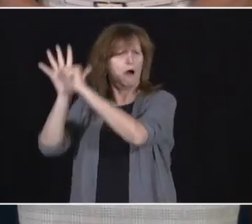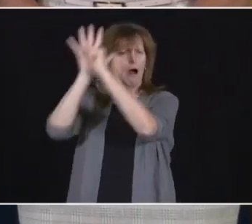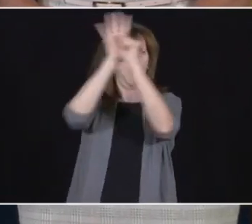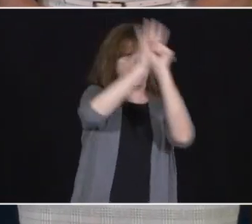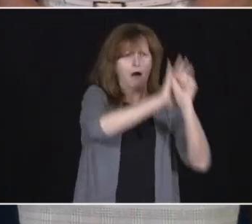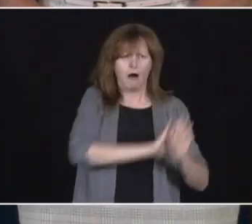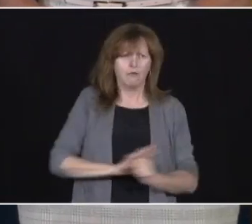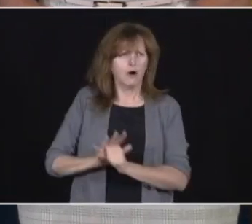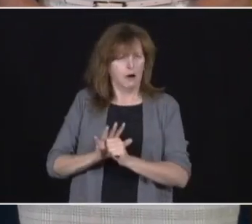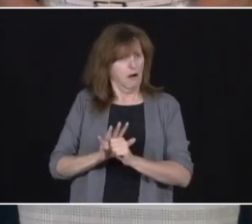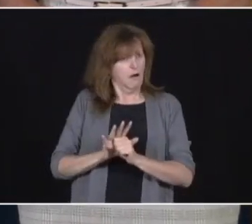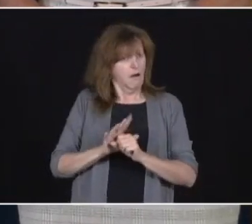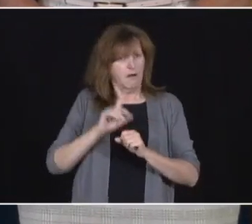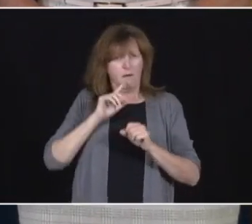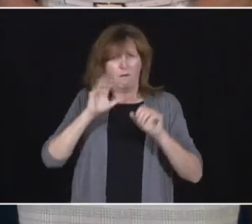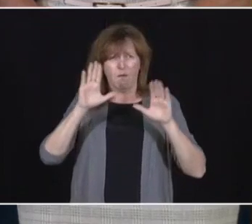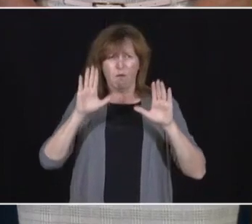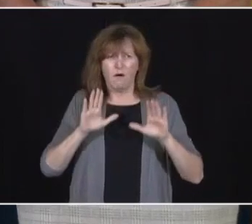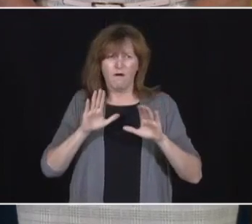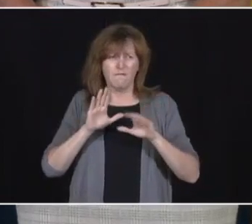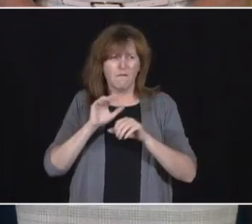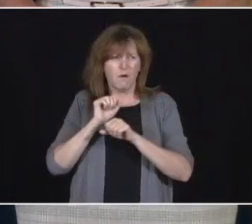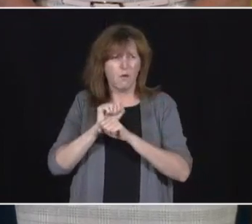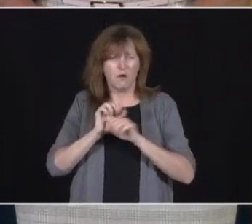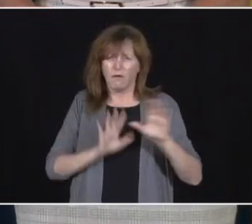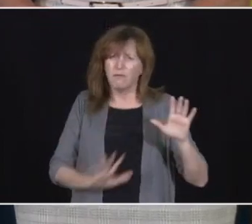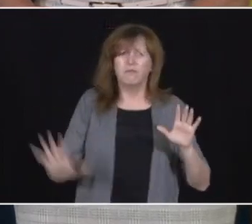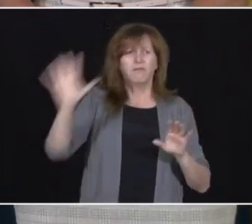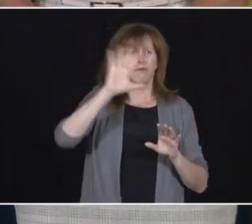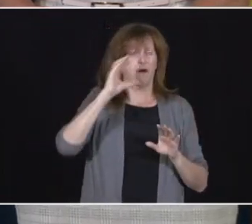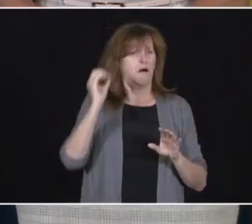organizations doing amazing work in their communities all across the province.